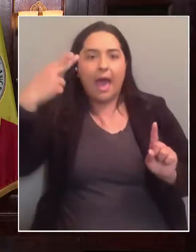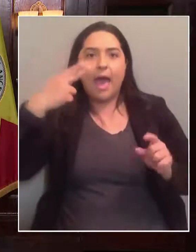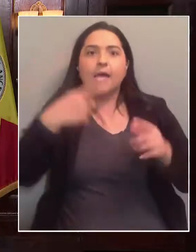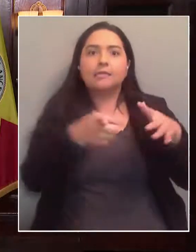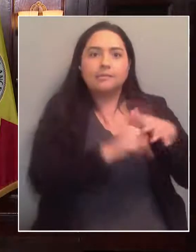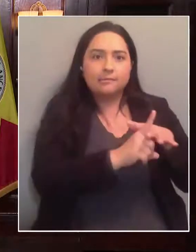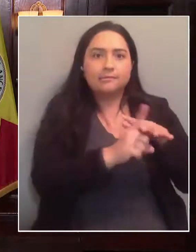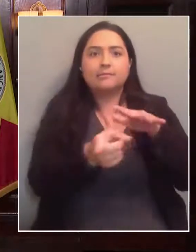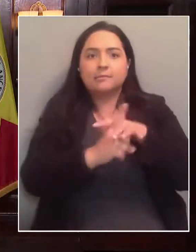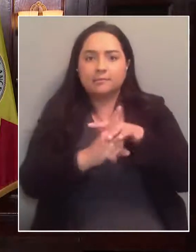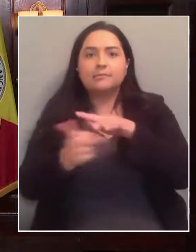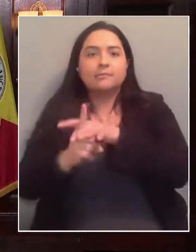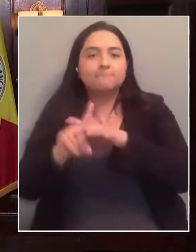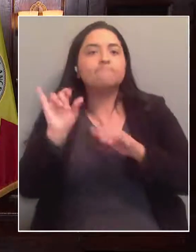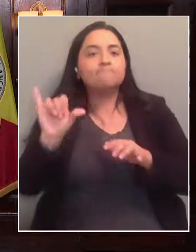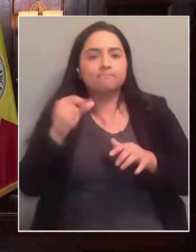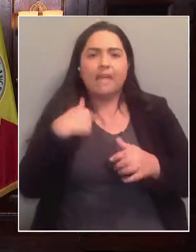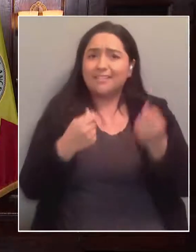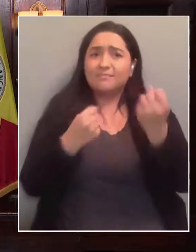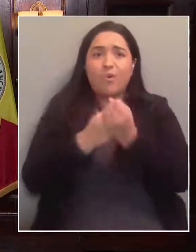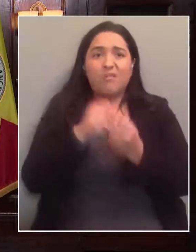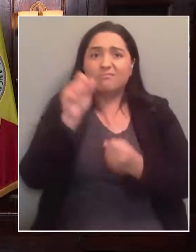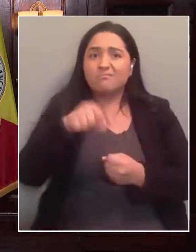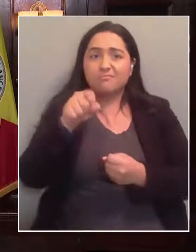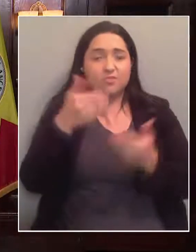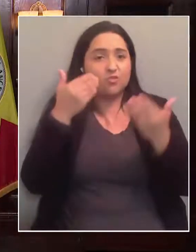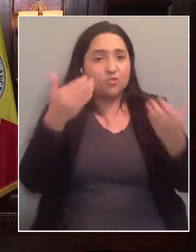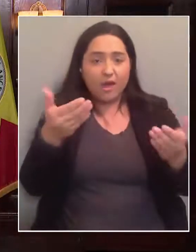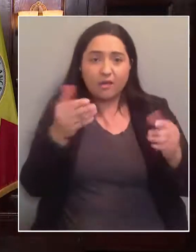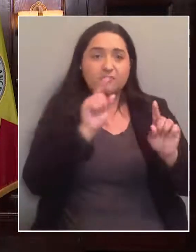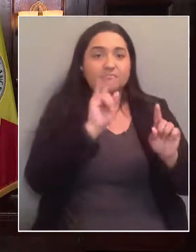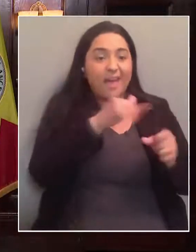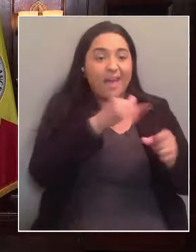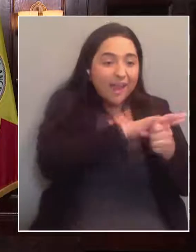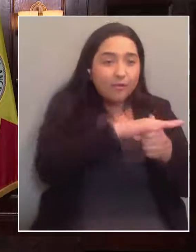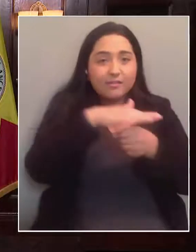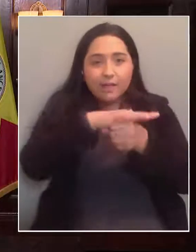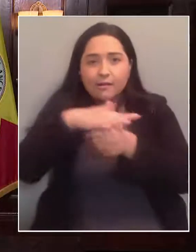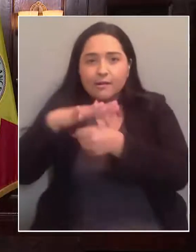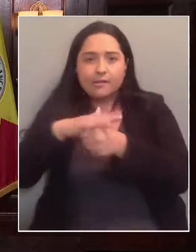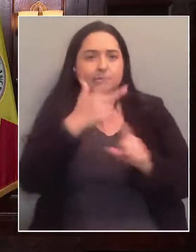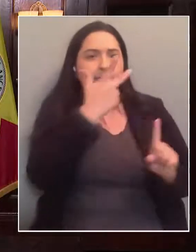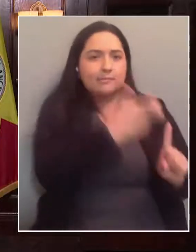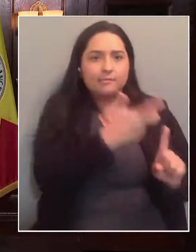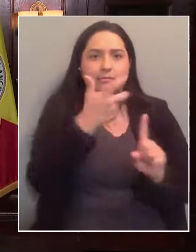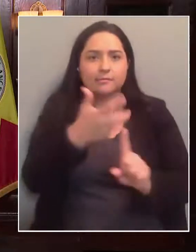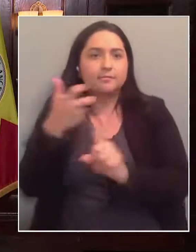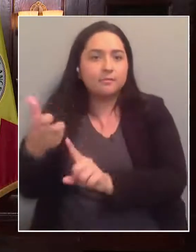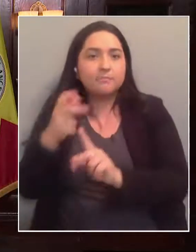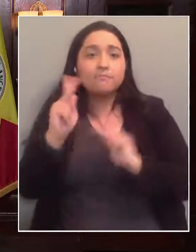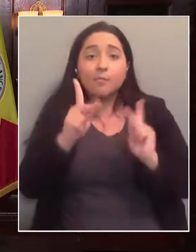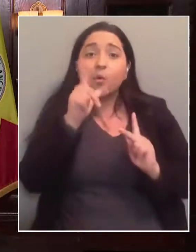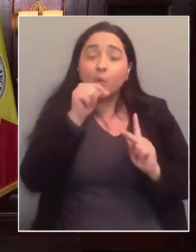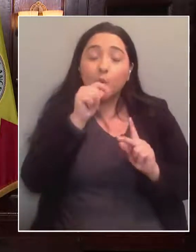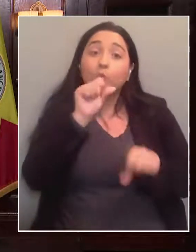FLEXIBILITY, I WILL SUPPORT THE COUNTY GOING INTO THOSE AREAS AND CATCHING THOSE WORKING IN